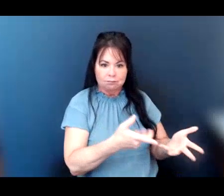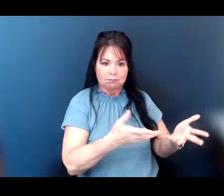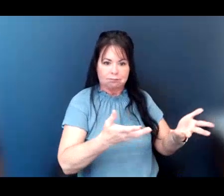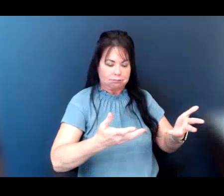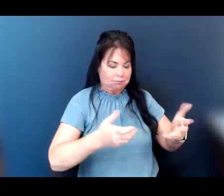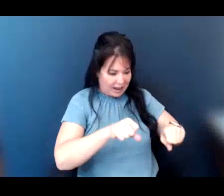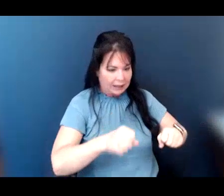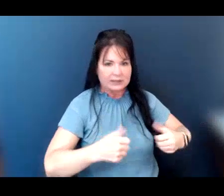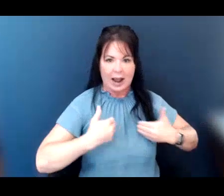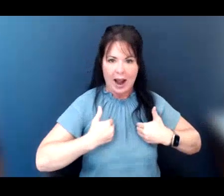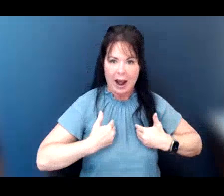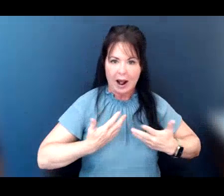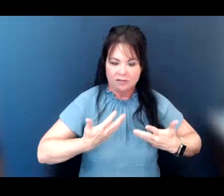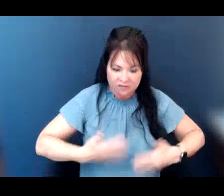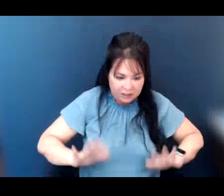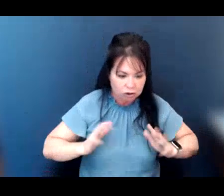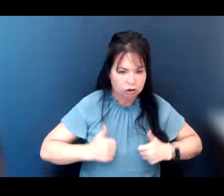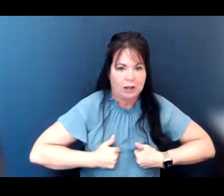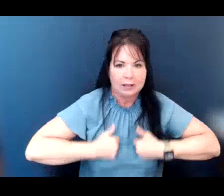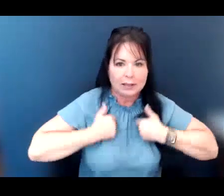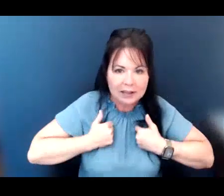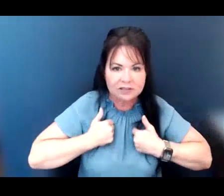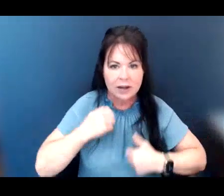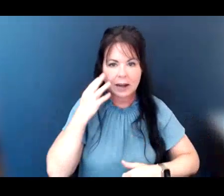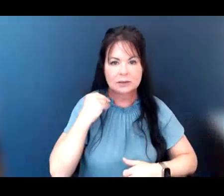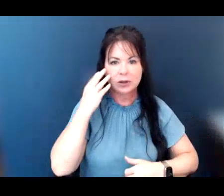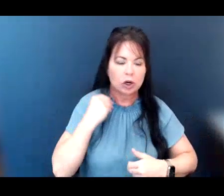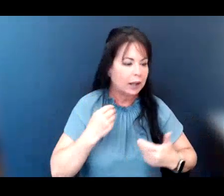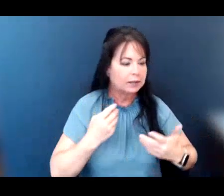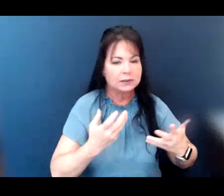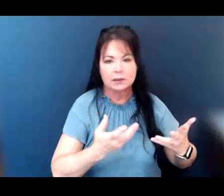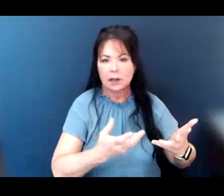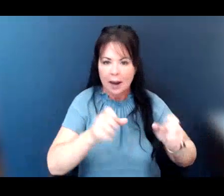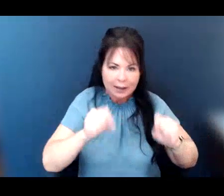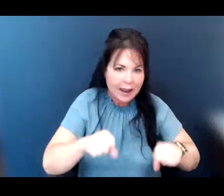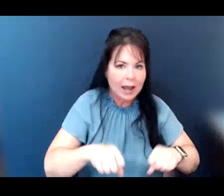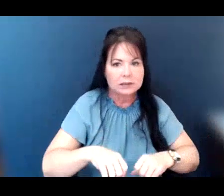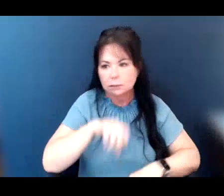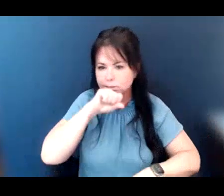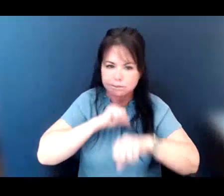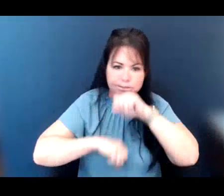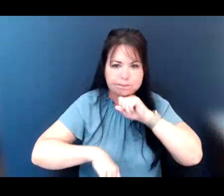and a life and runs into all sorts of different challenges and obstacles and ways of seeing the world every single day.